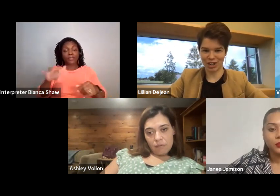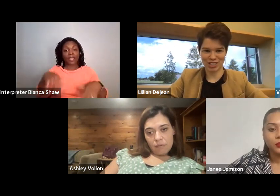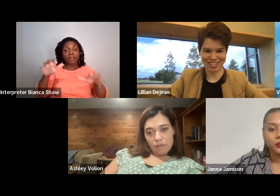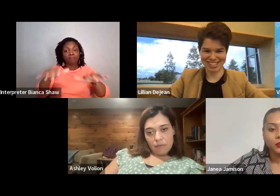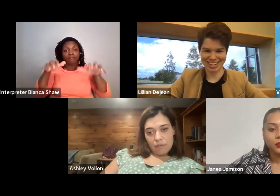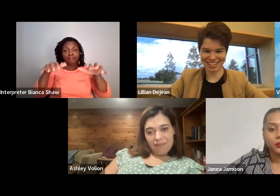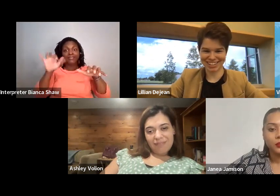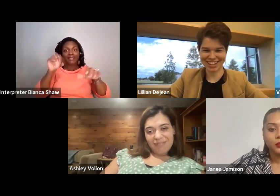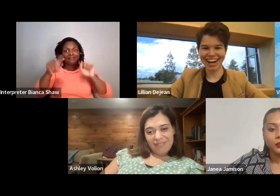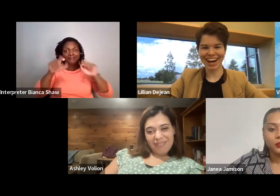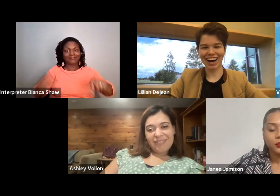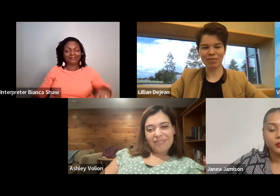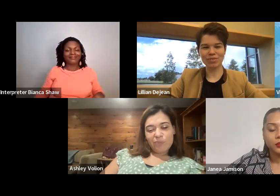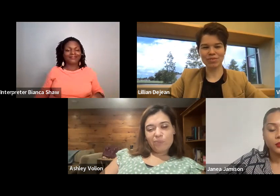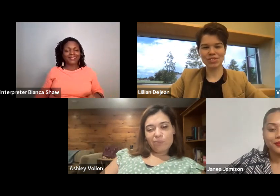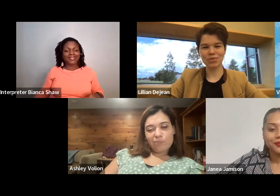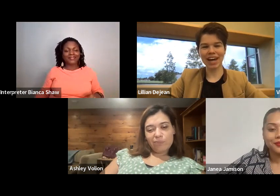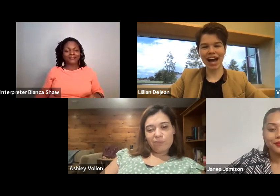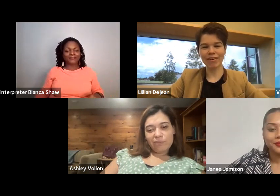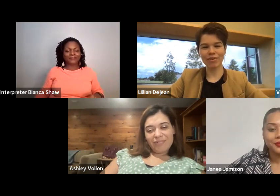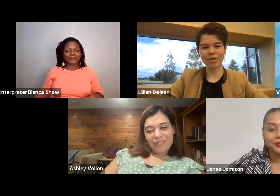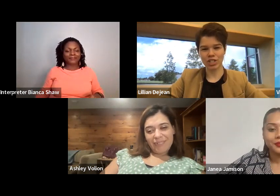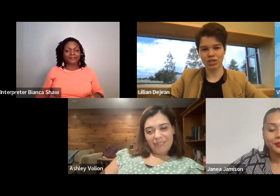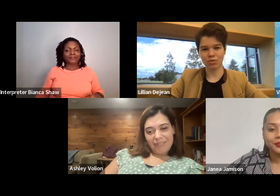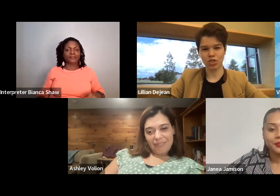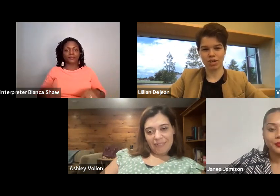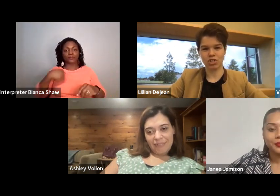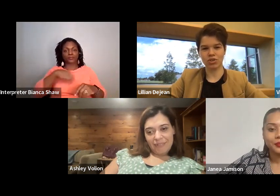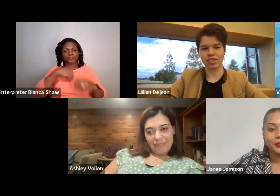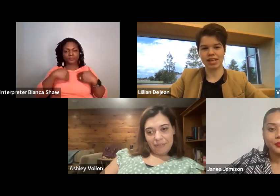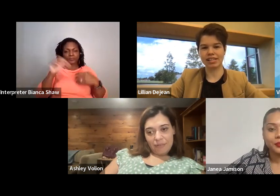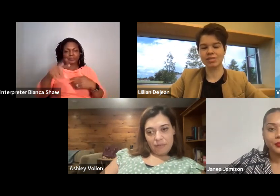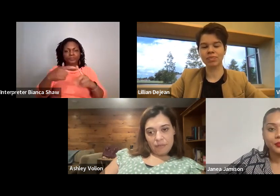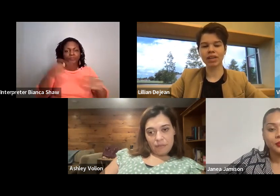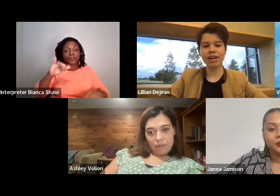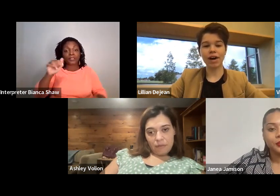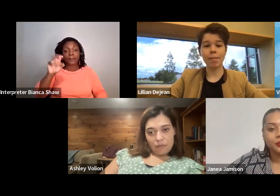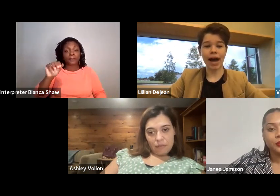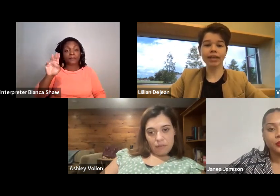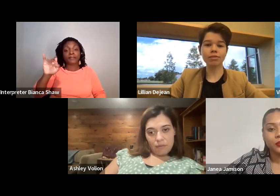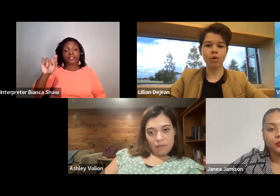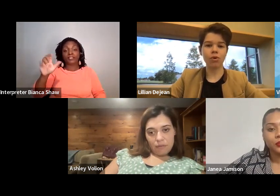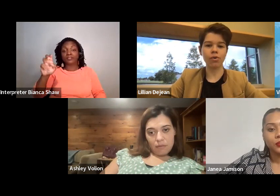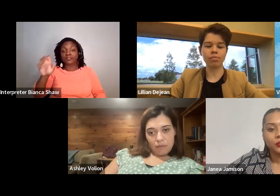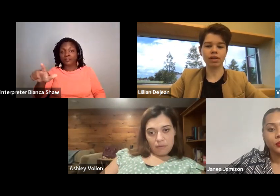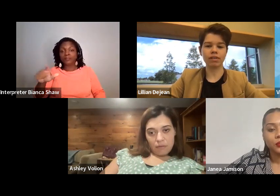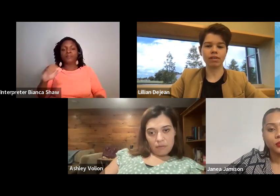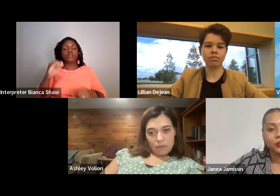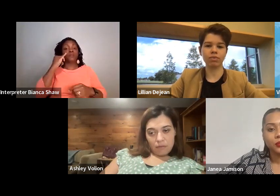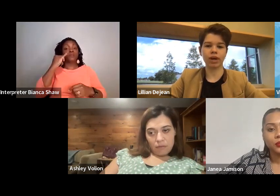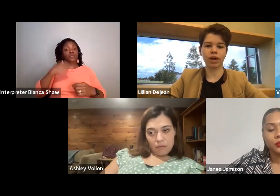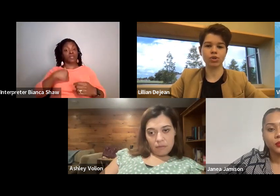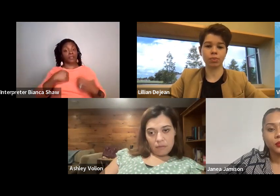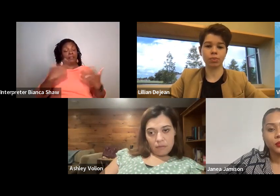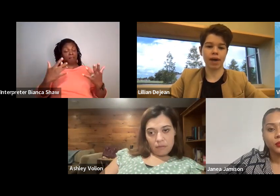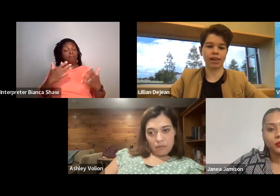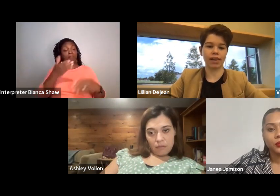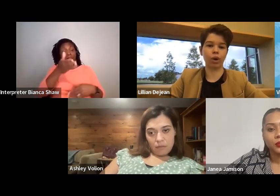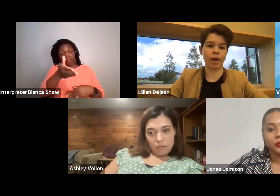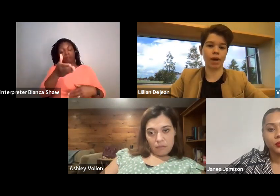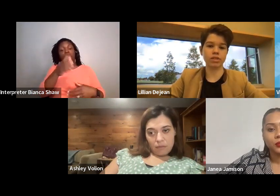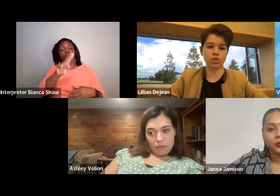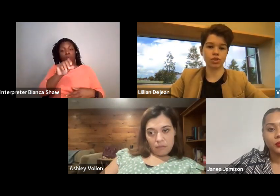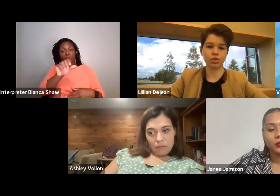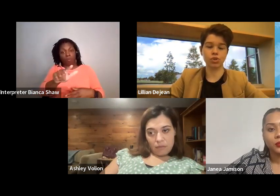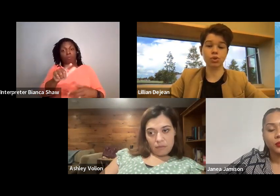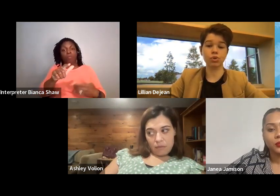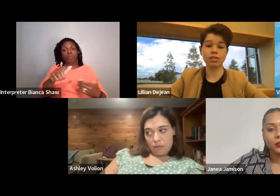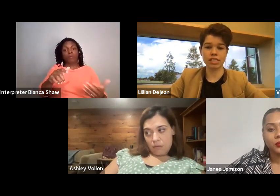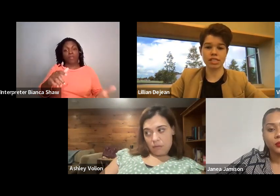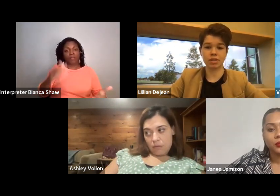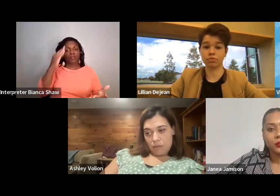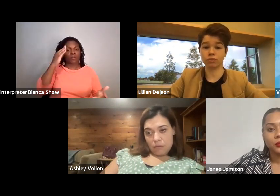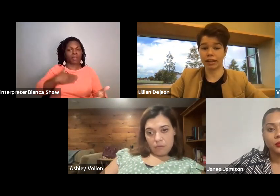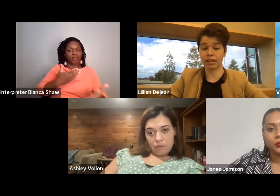Question session. So we have a question from Jim Mitchell that says, if I am at the poll, and believe that my right to a private ballot or my right to choose who assist me are violated.